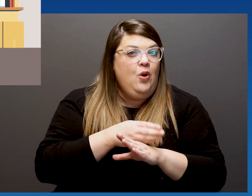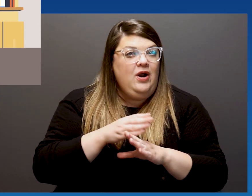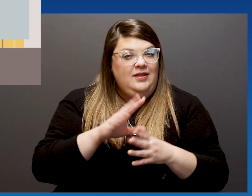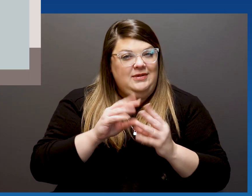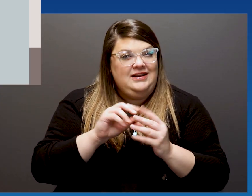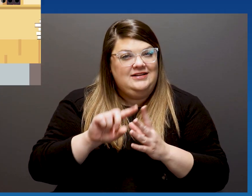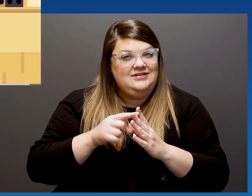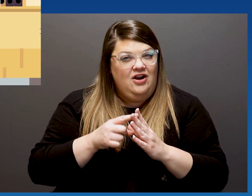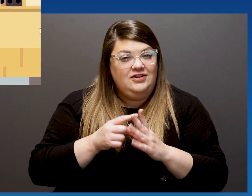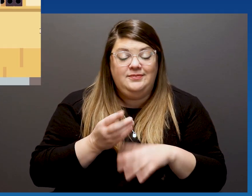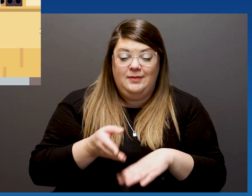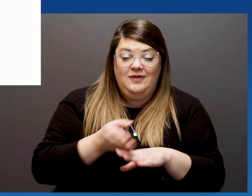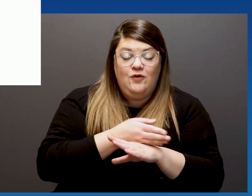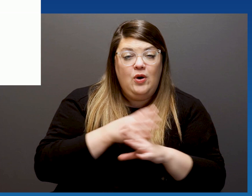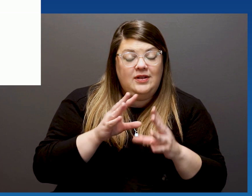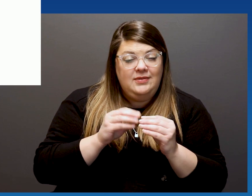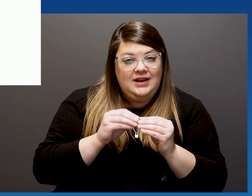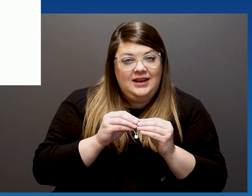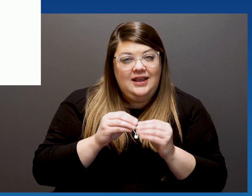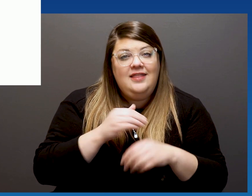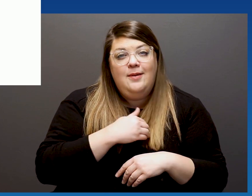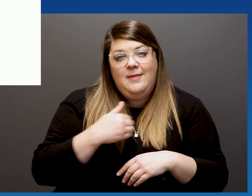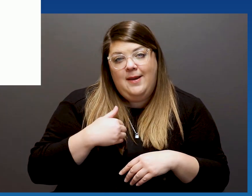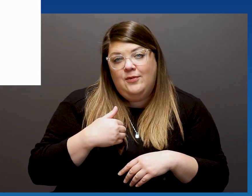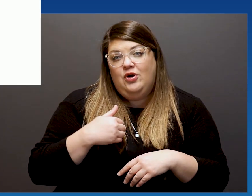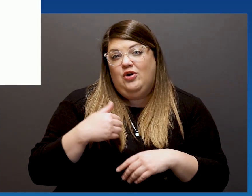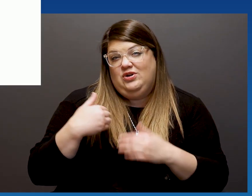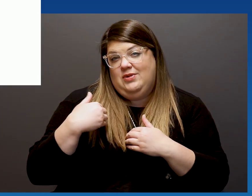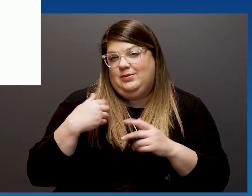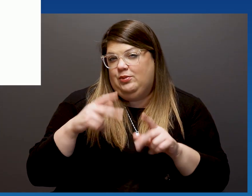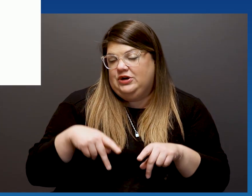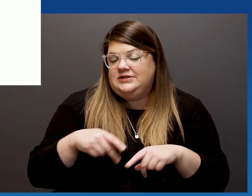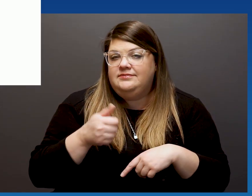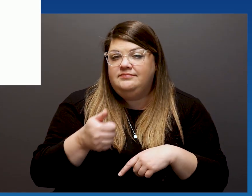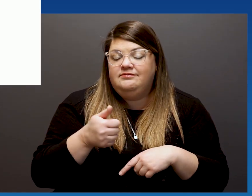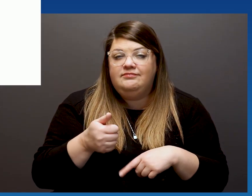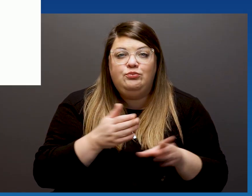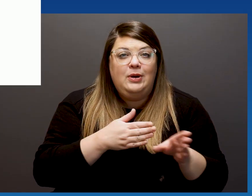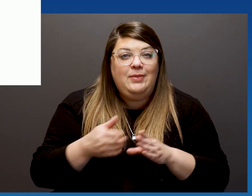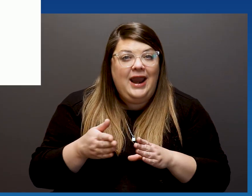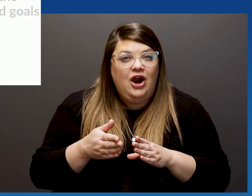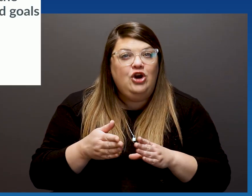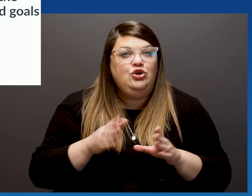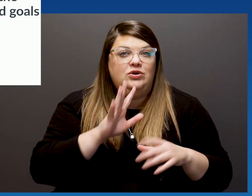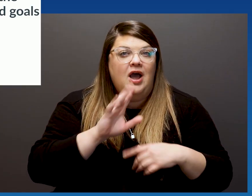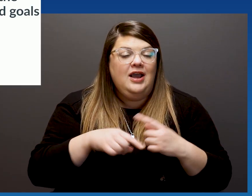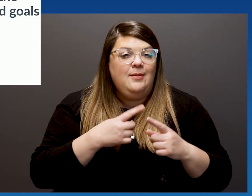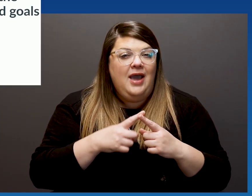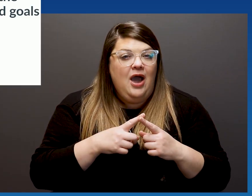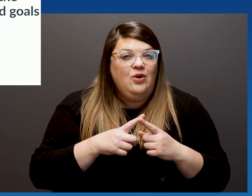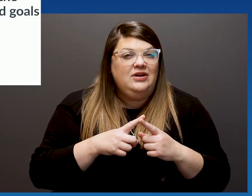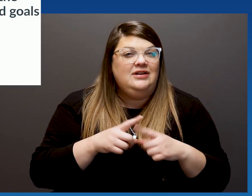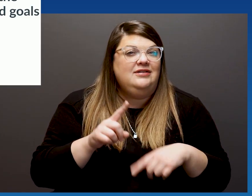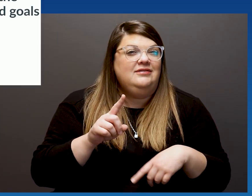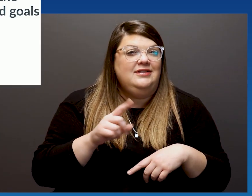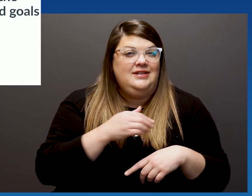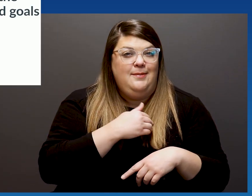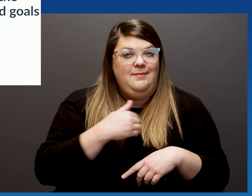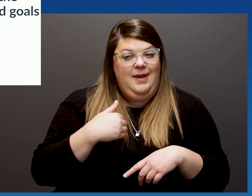Before the meeting, the member or responsible person prepare to talk about: the member's vision of the future and goals,